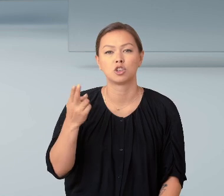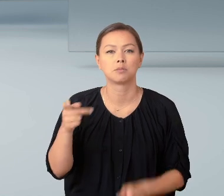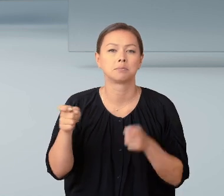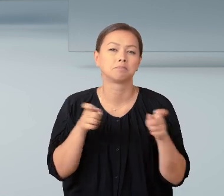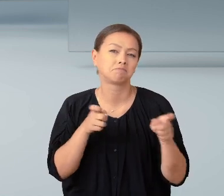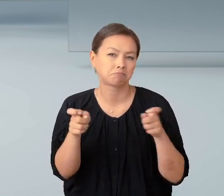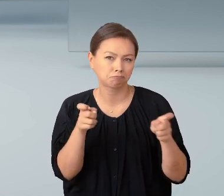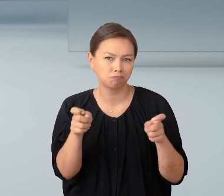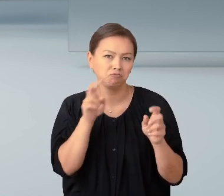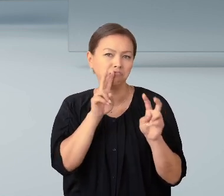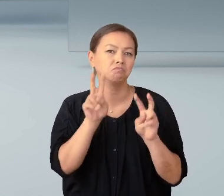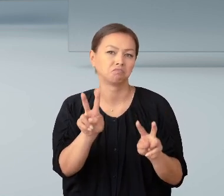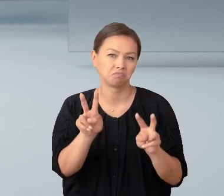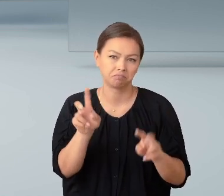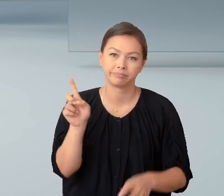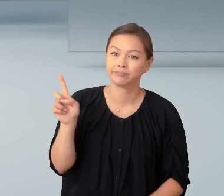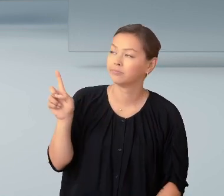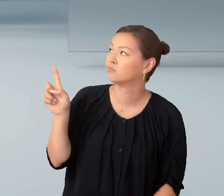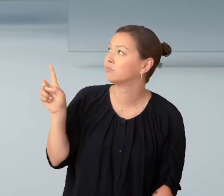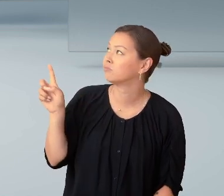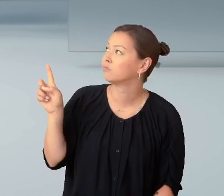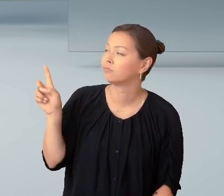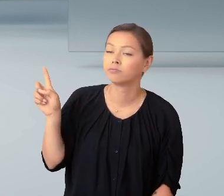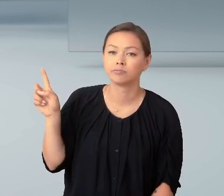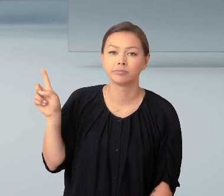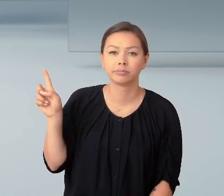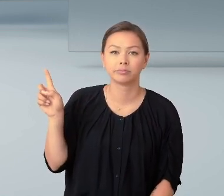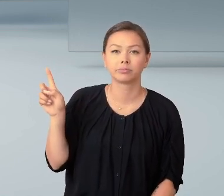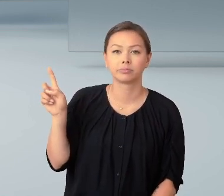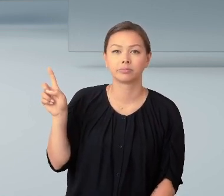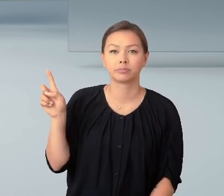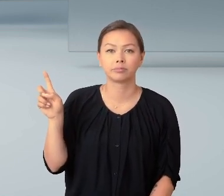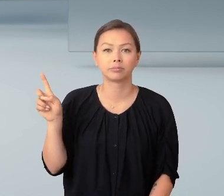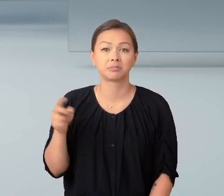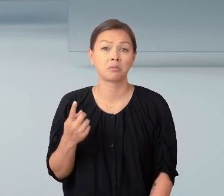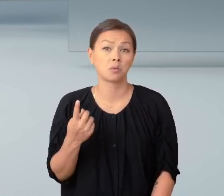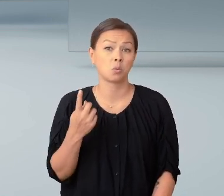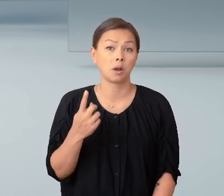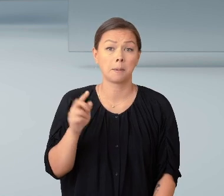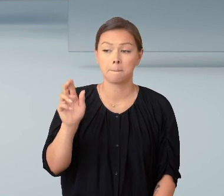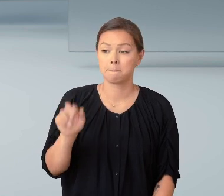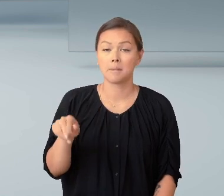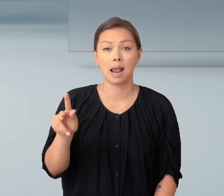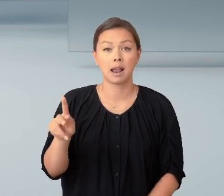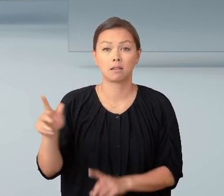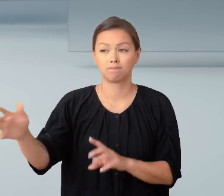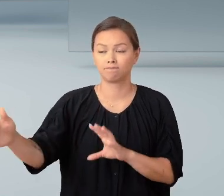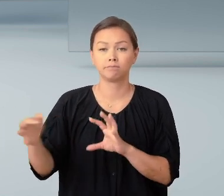Management. And what I'm gonna do is I have a bank here, I've